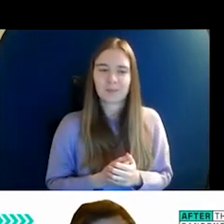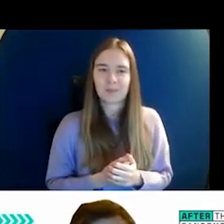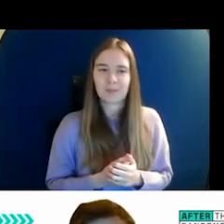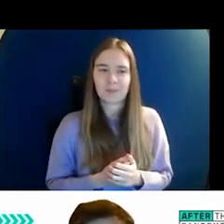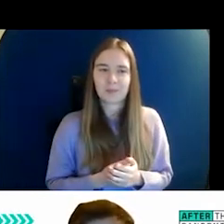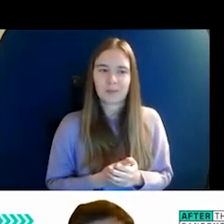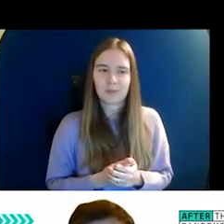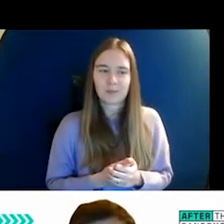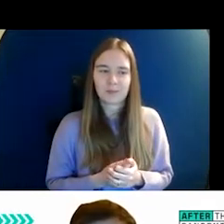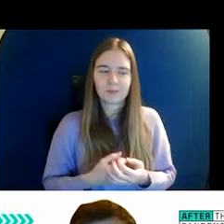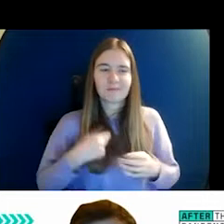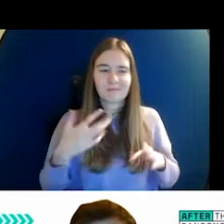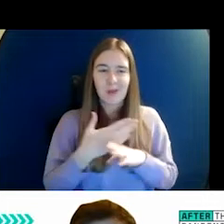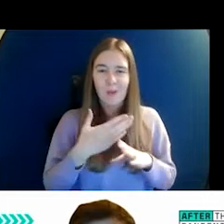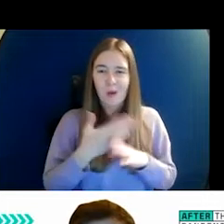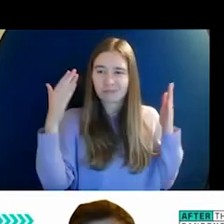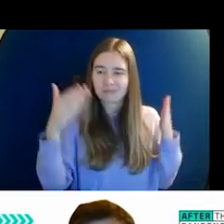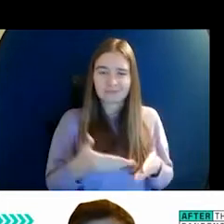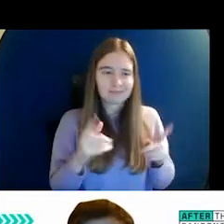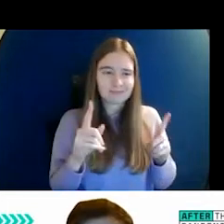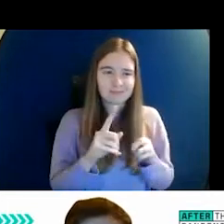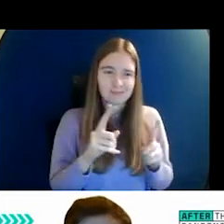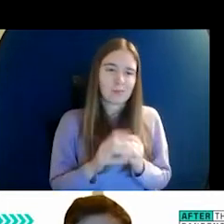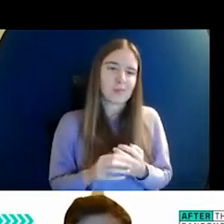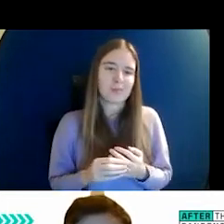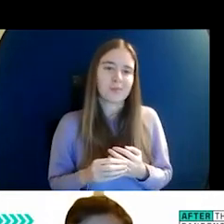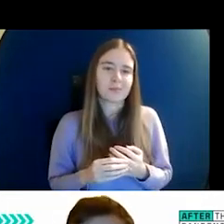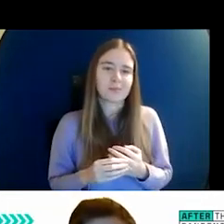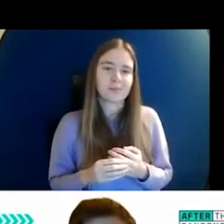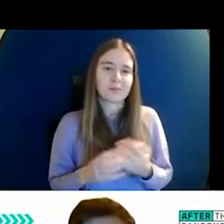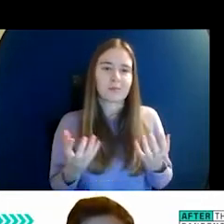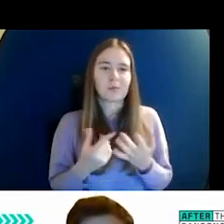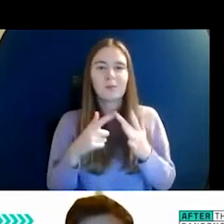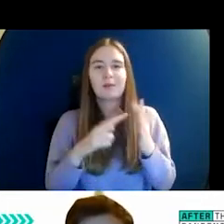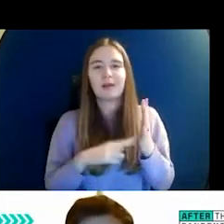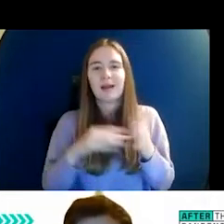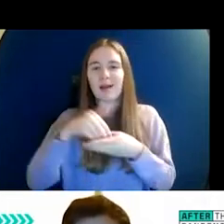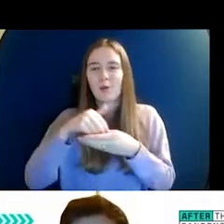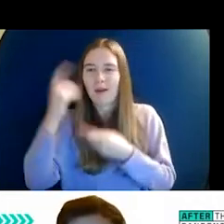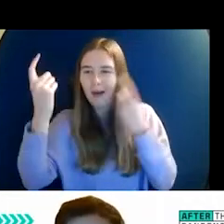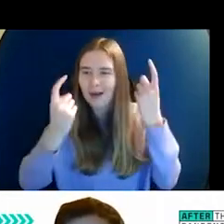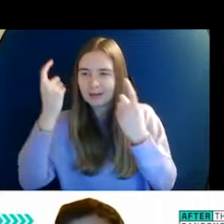And our work primarily focuses around how we incubate ideas, so that's through design schools,